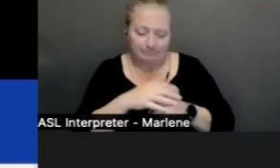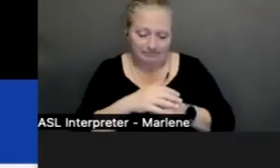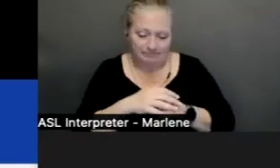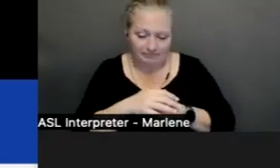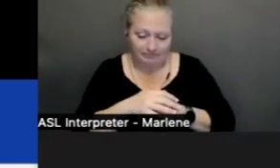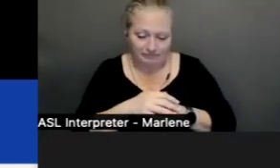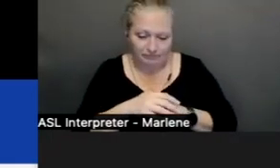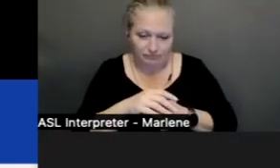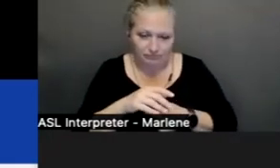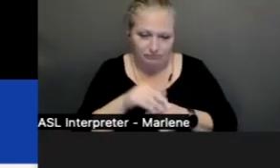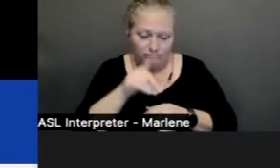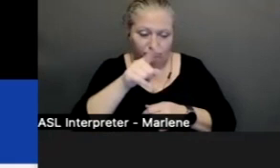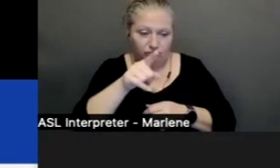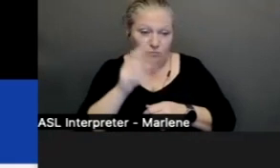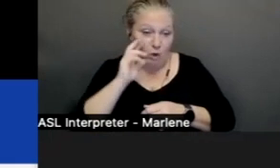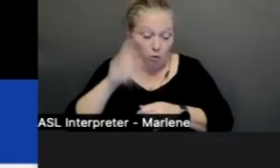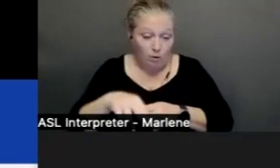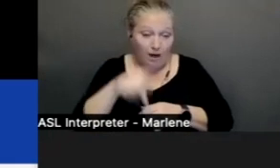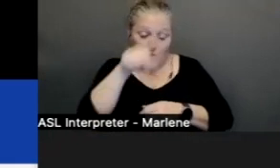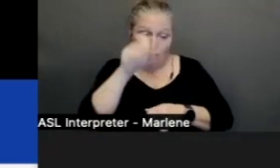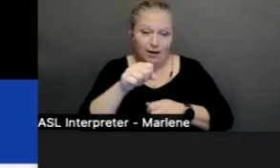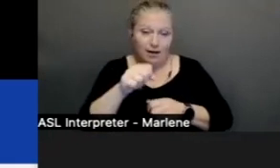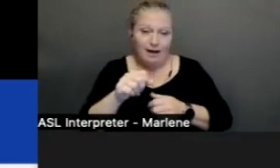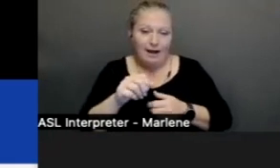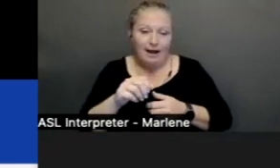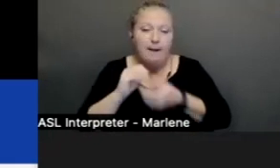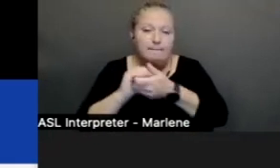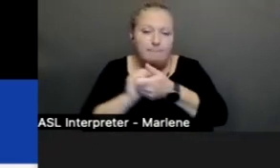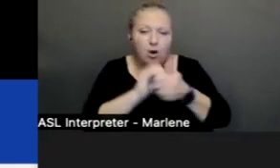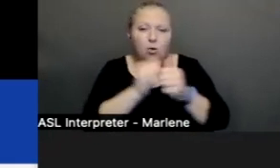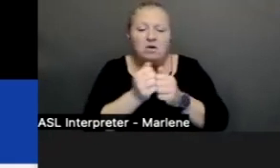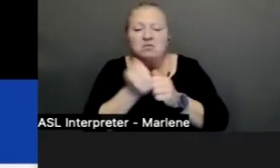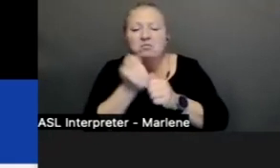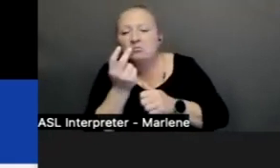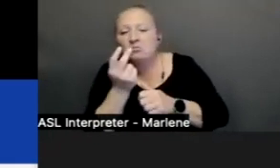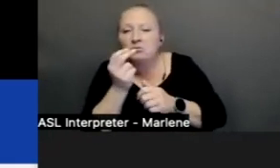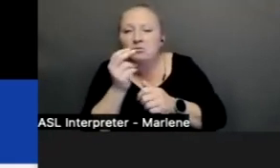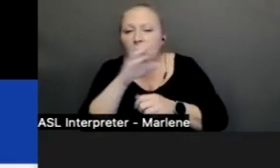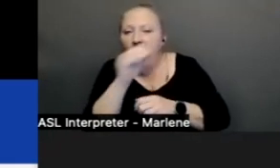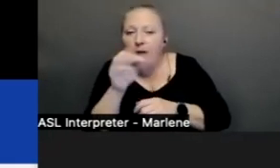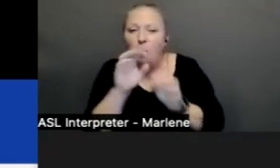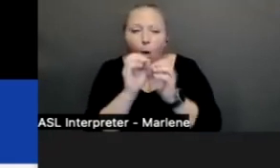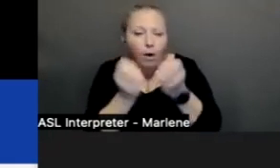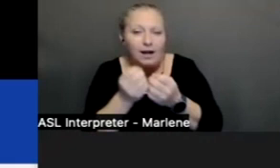able to partner with you know? A couple companies that are or or organizations that are able to to